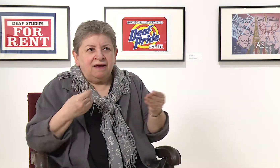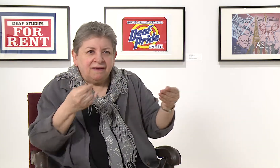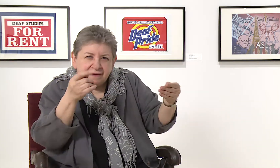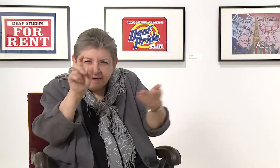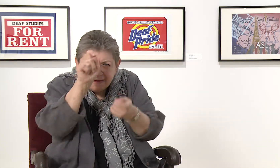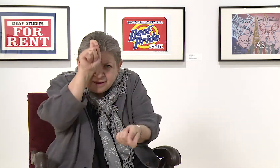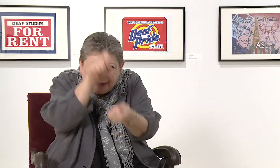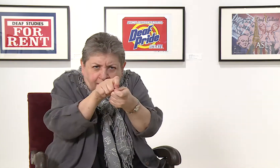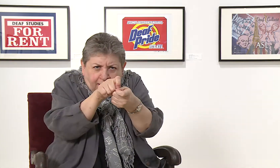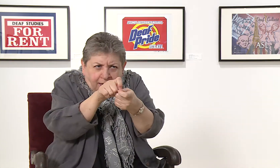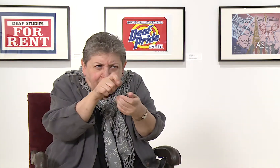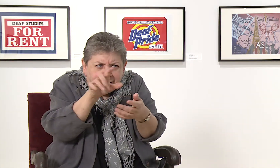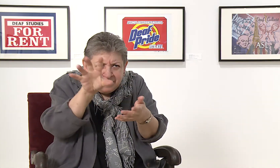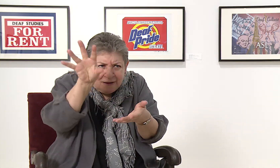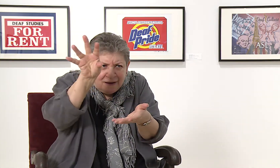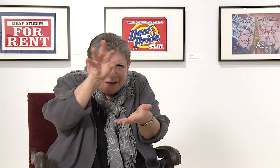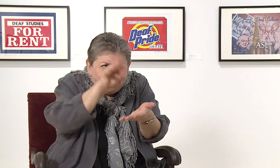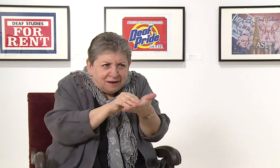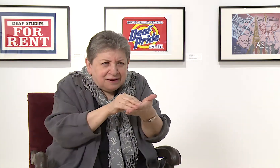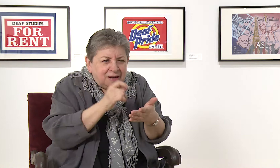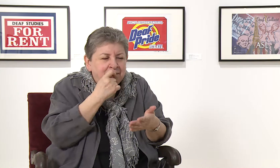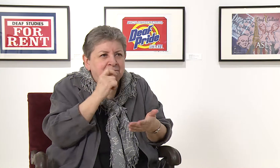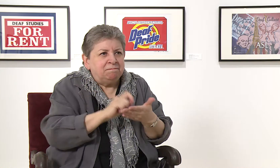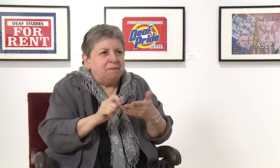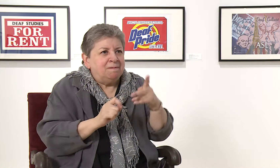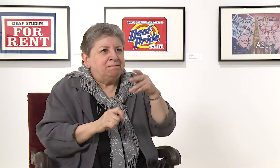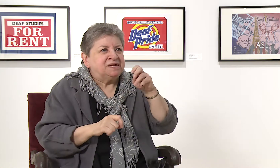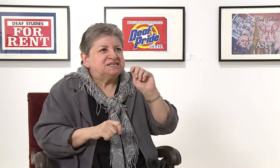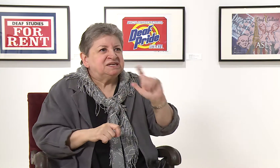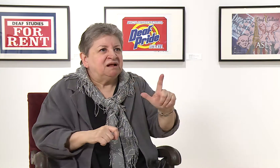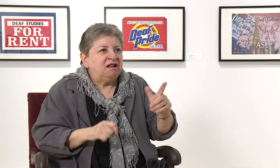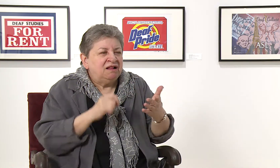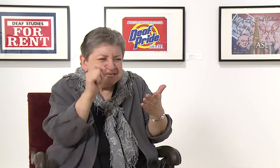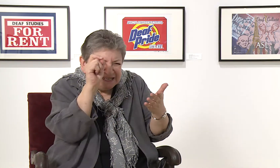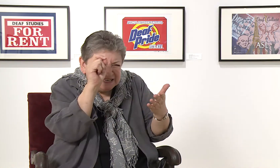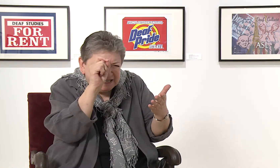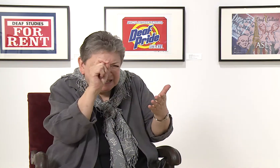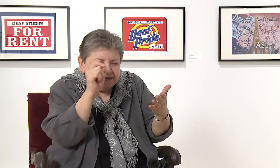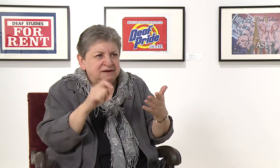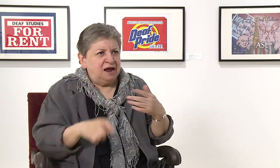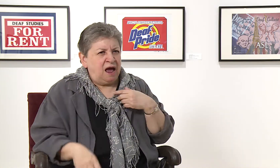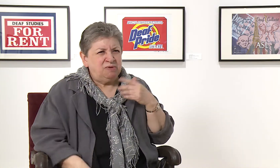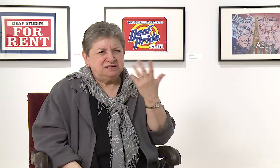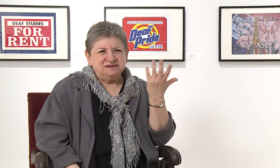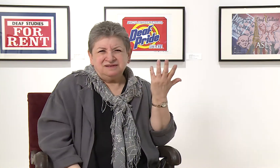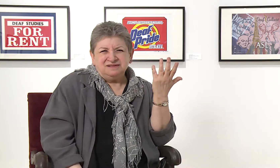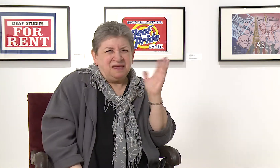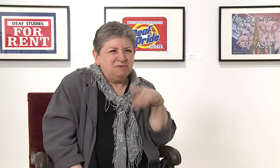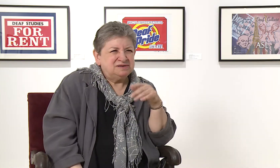We both were creating exact copies of the "Mona Lisa." I was using pencil and paper,